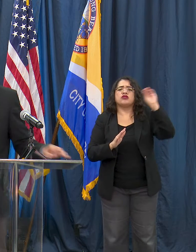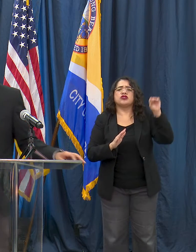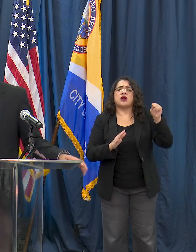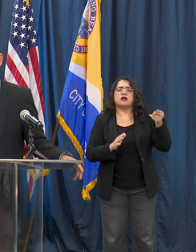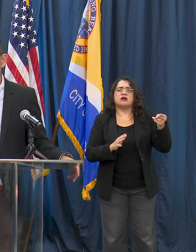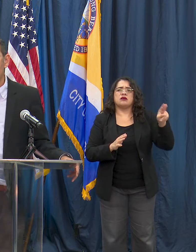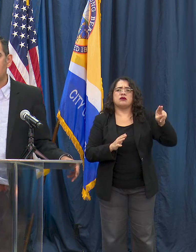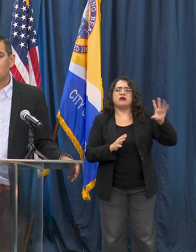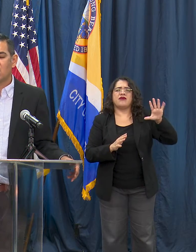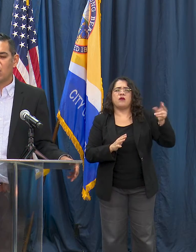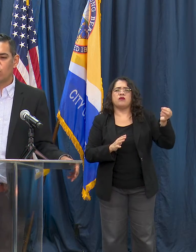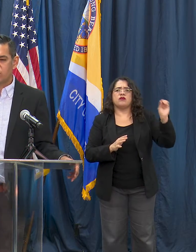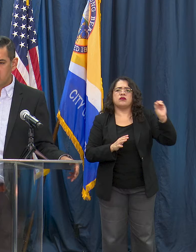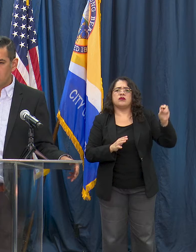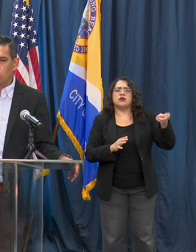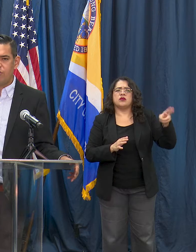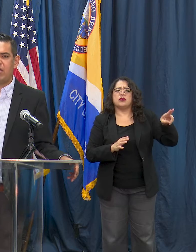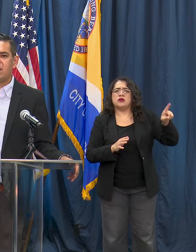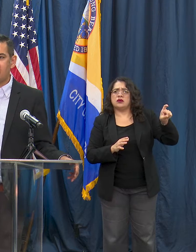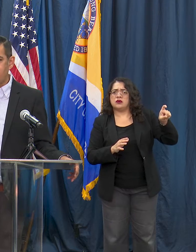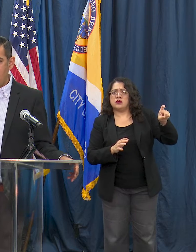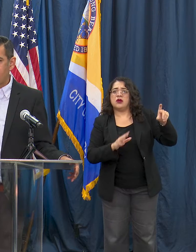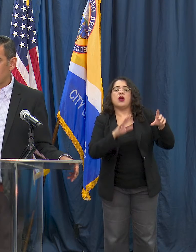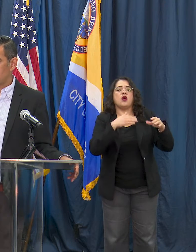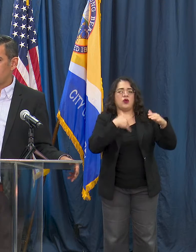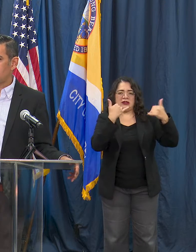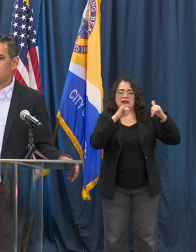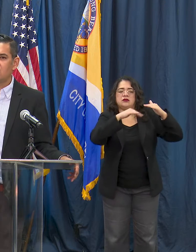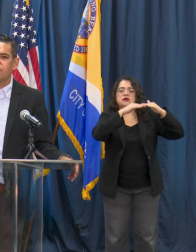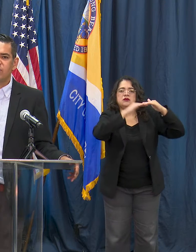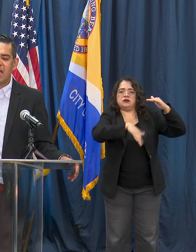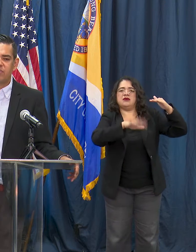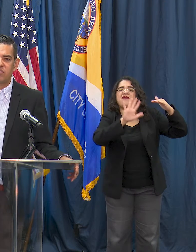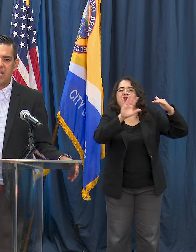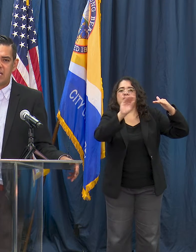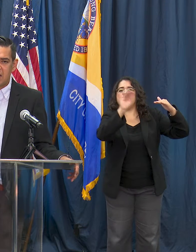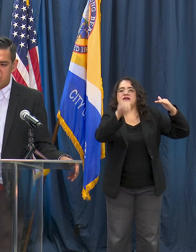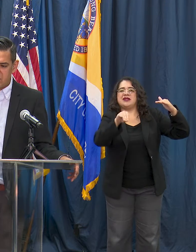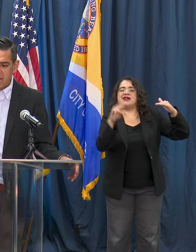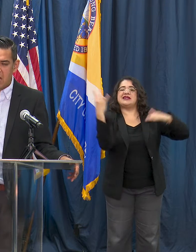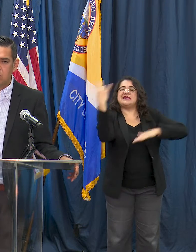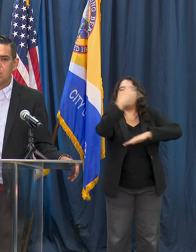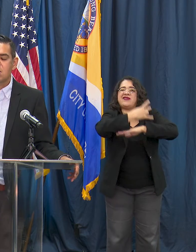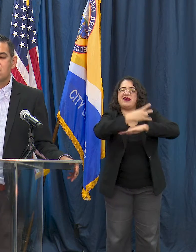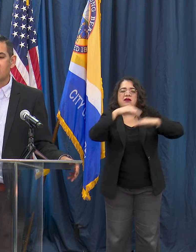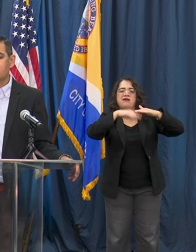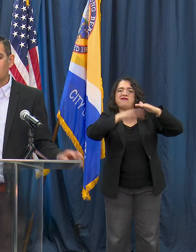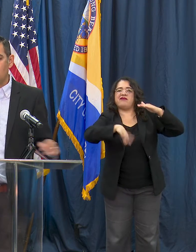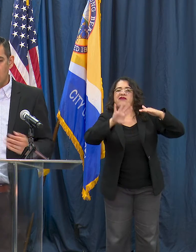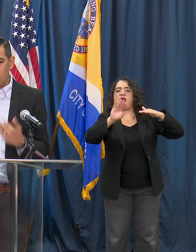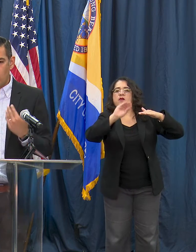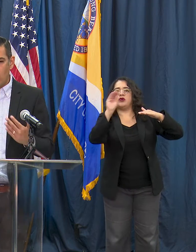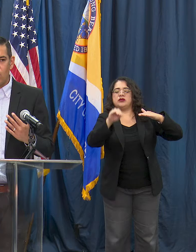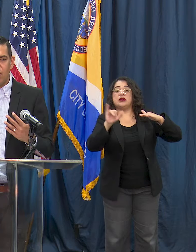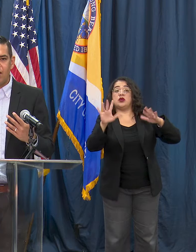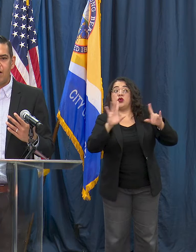hospitalization. We're still within that five percent that the state has set out, and so while we're